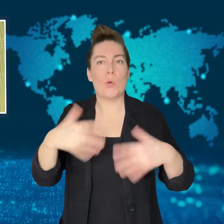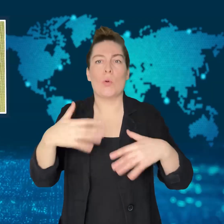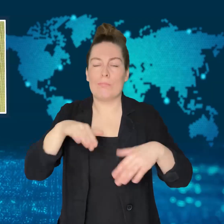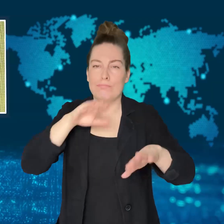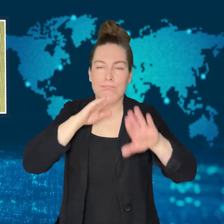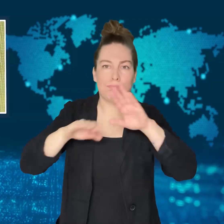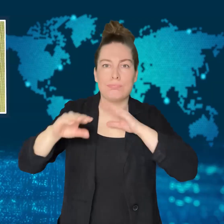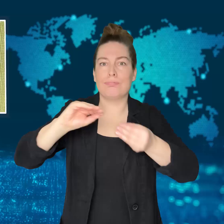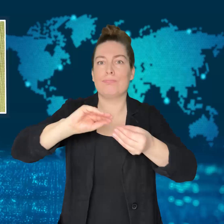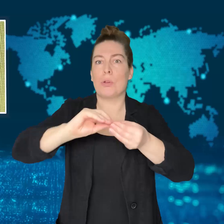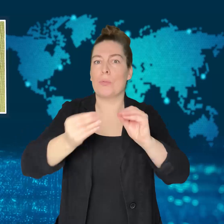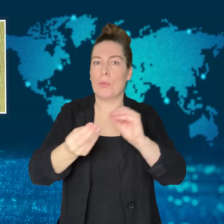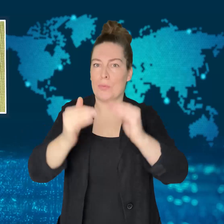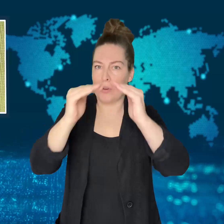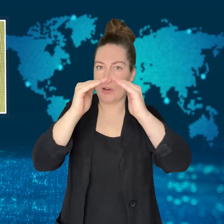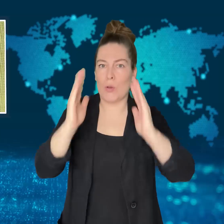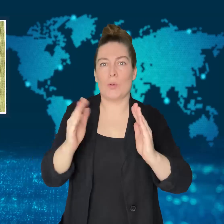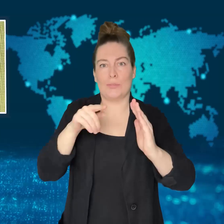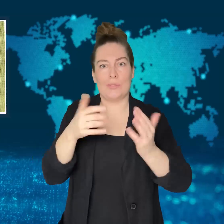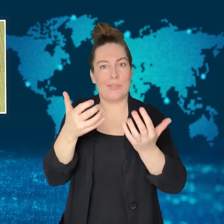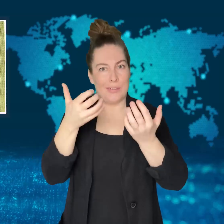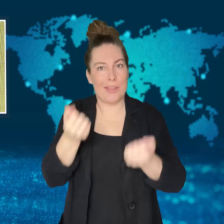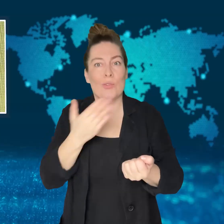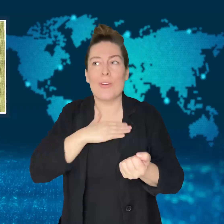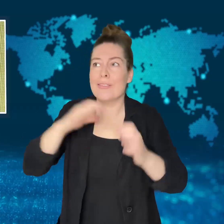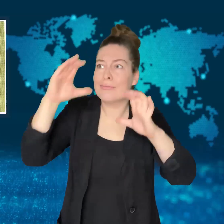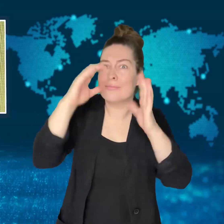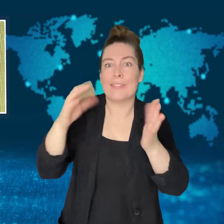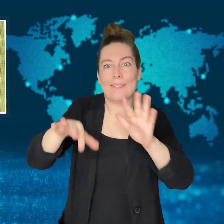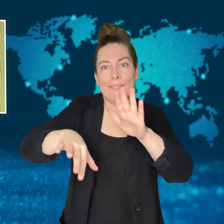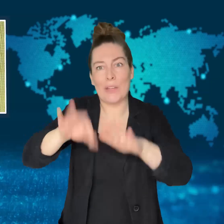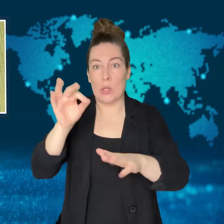in the world but has increasingly faced a